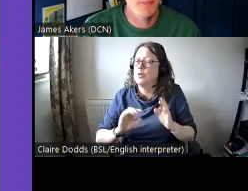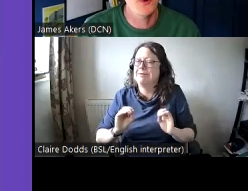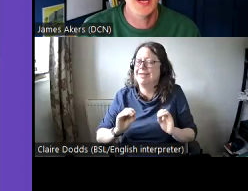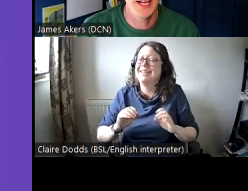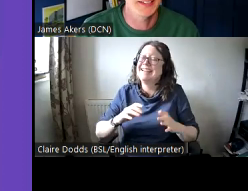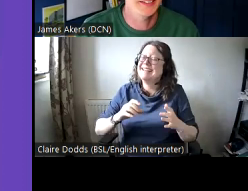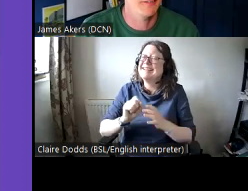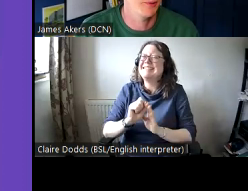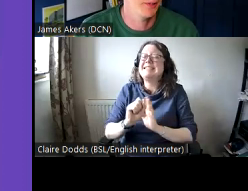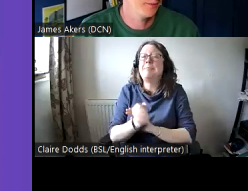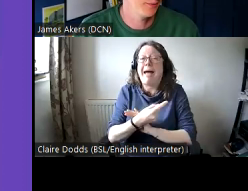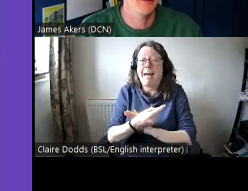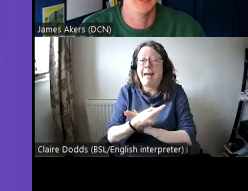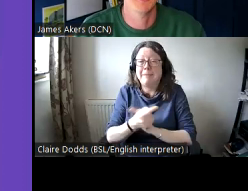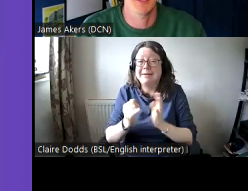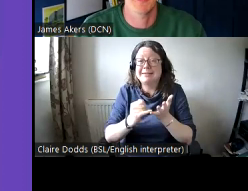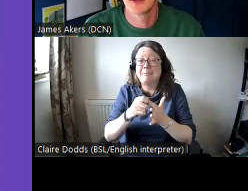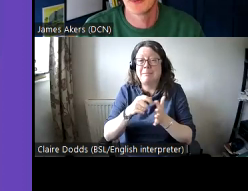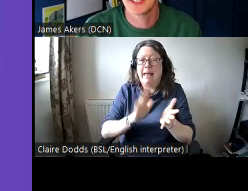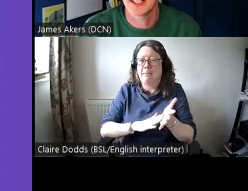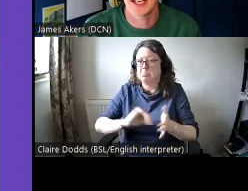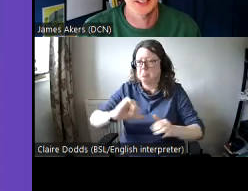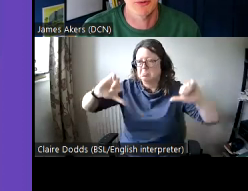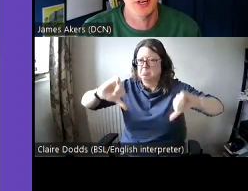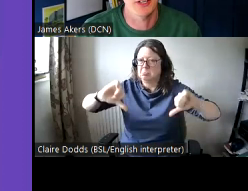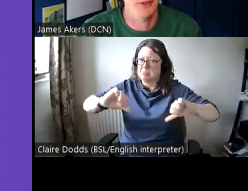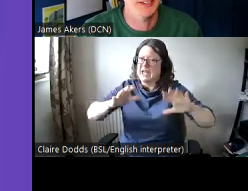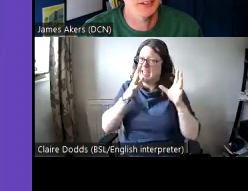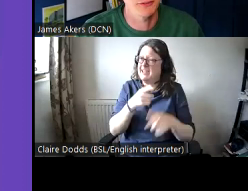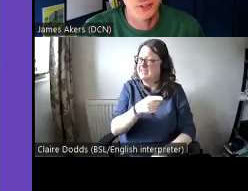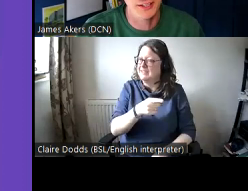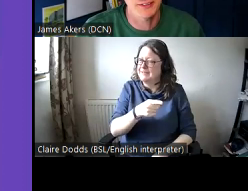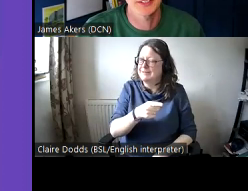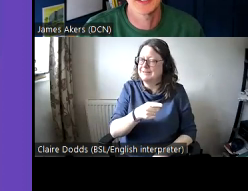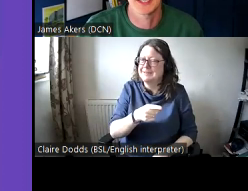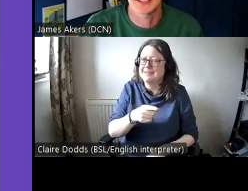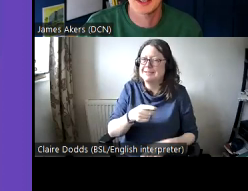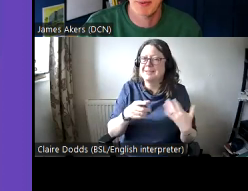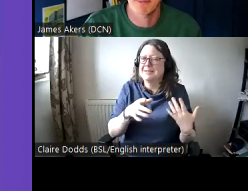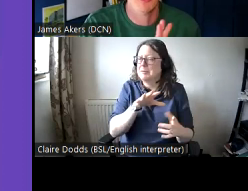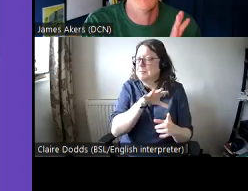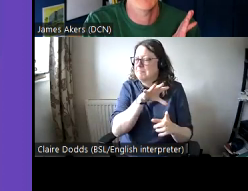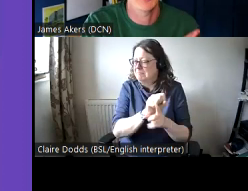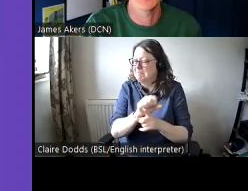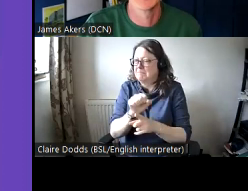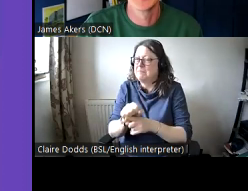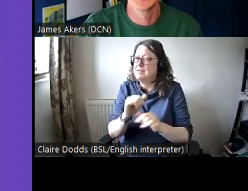Boo, hiss, everybody, we don't like spam. We see that in some of our Google Analytics 4 accounts, that spam traffic coming in.